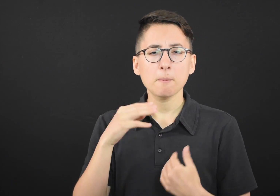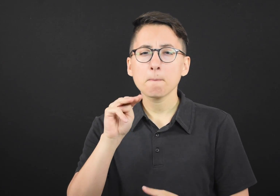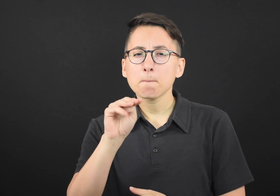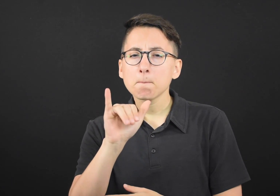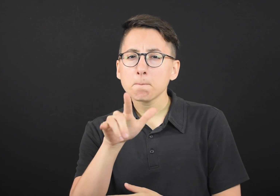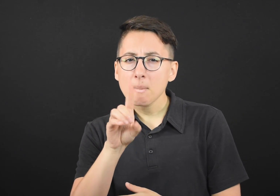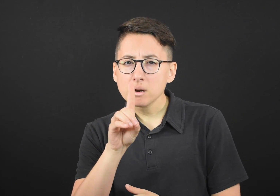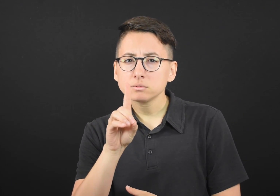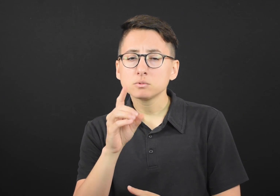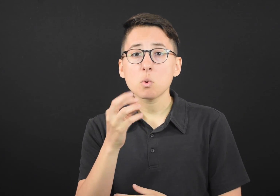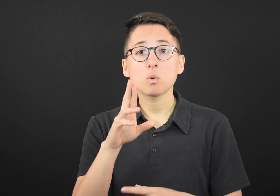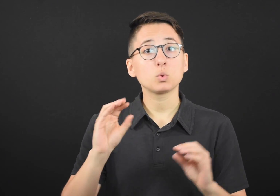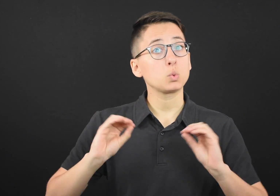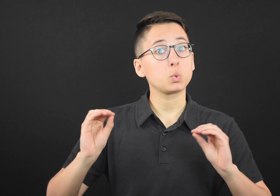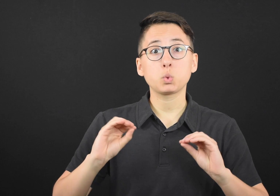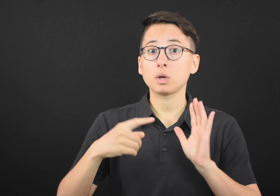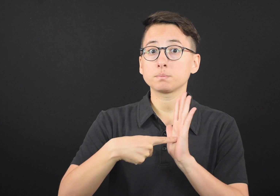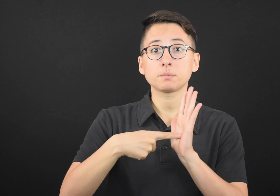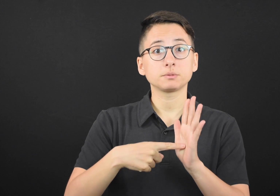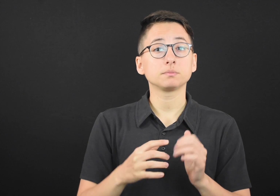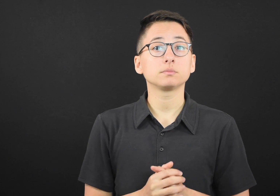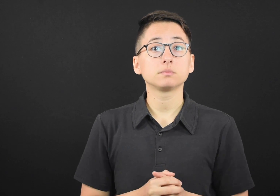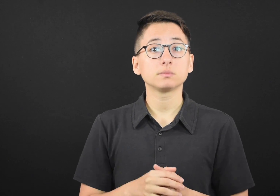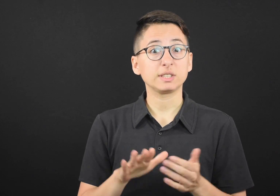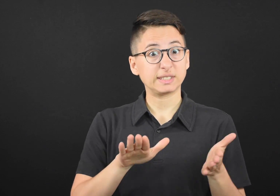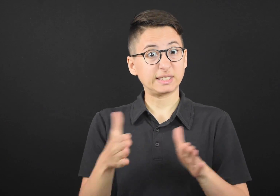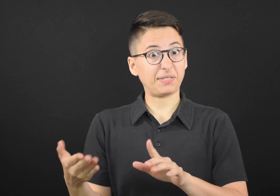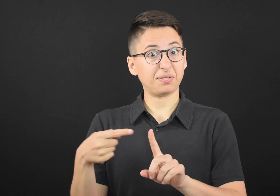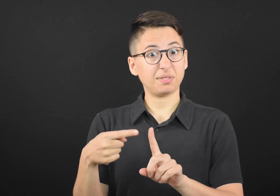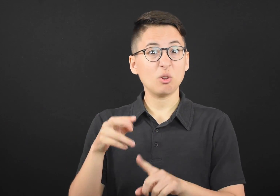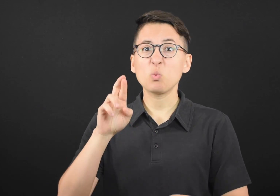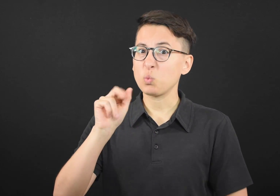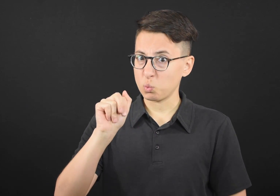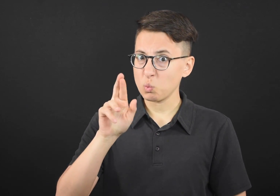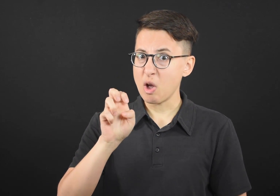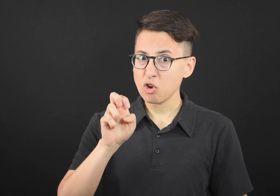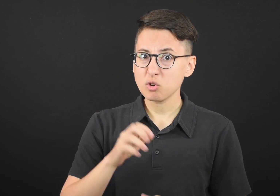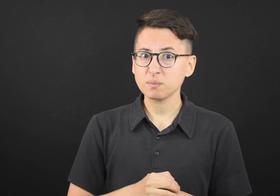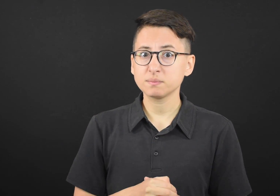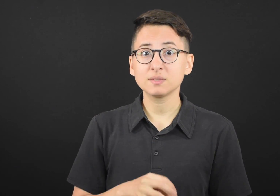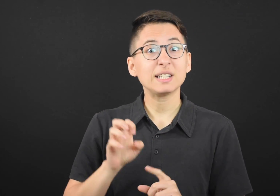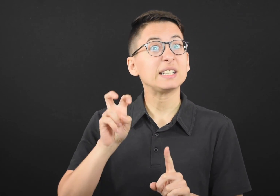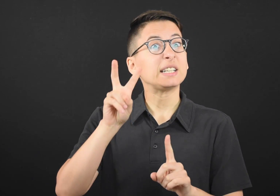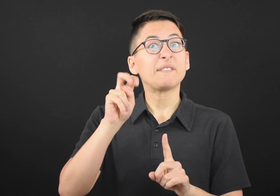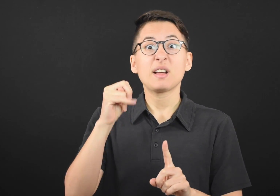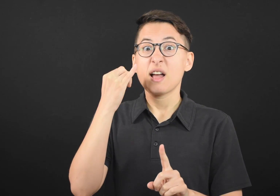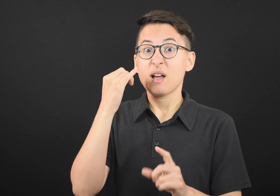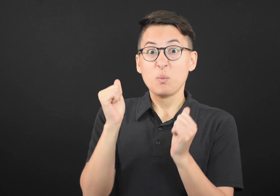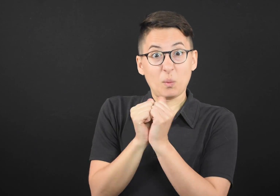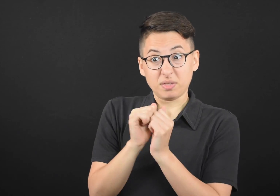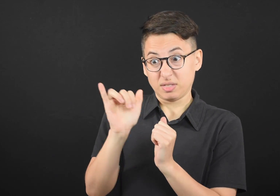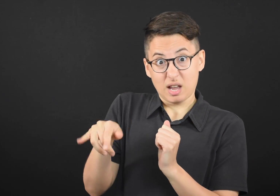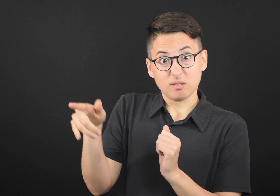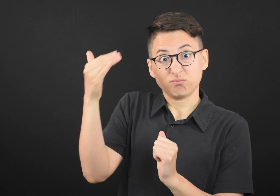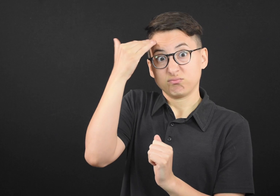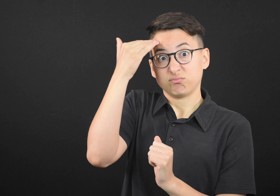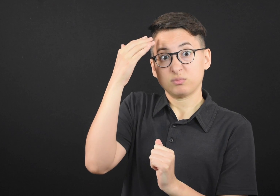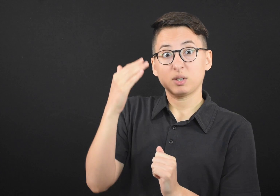mild or no symptoms and death is rare, even in those with known risk